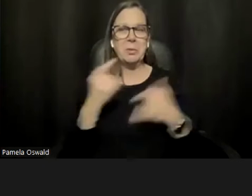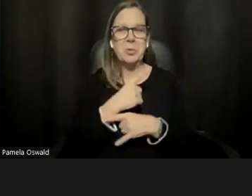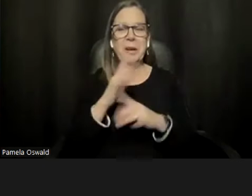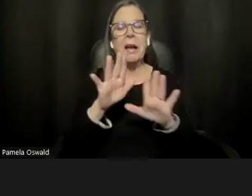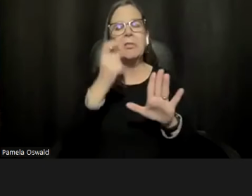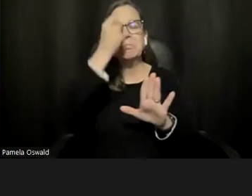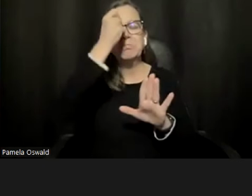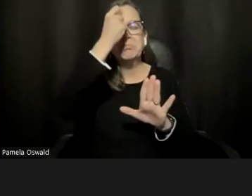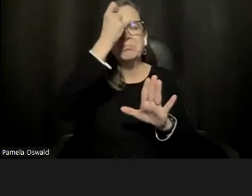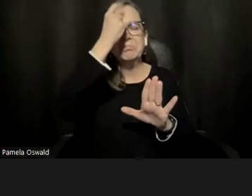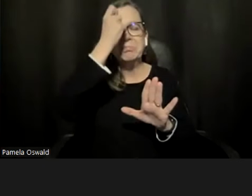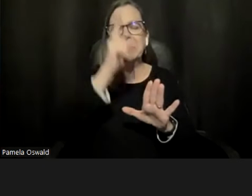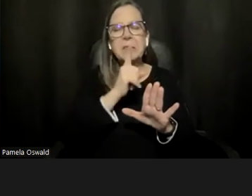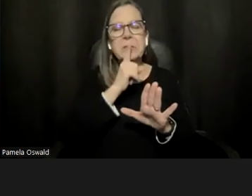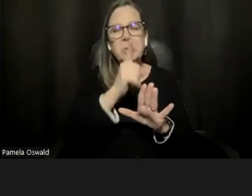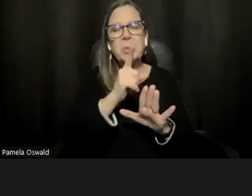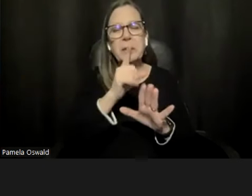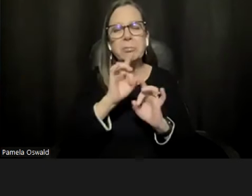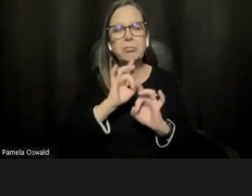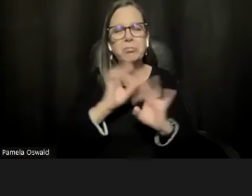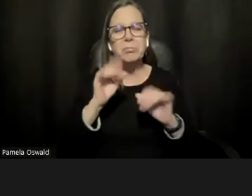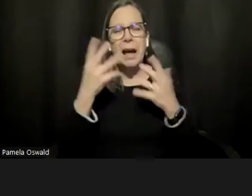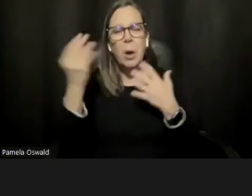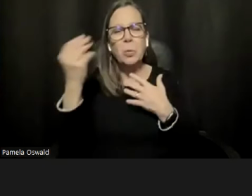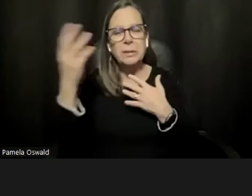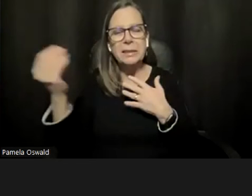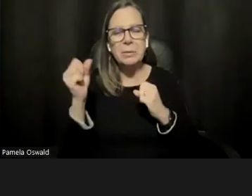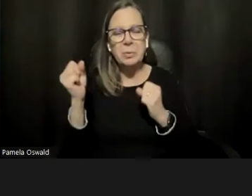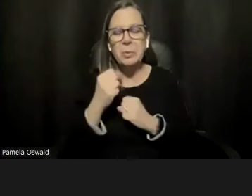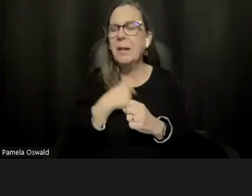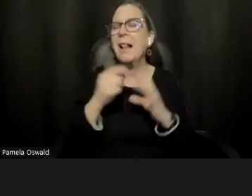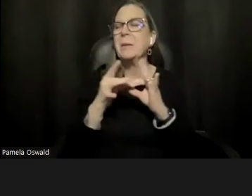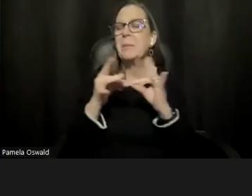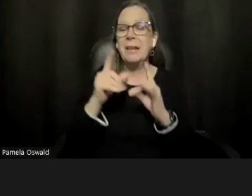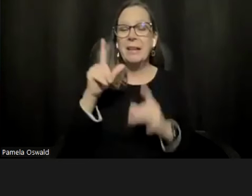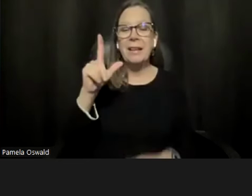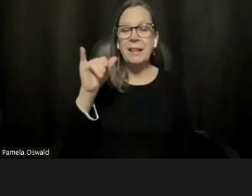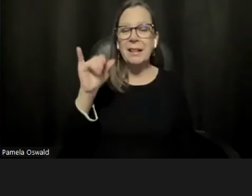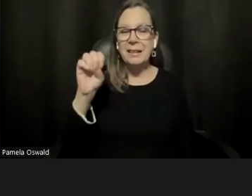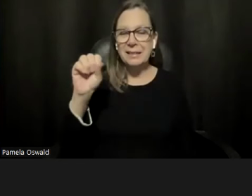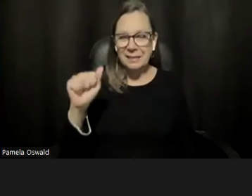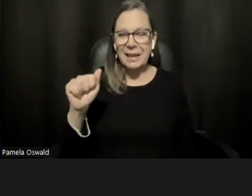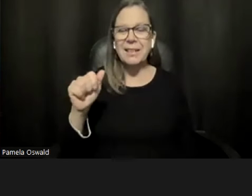It is chilly out. It is Lisa. Hey, Ricardo.